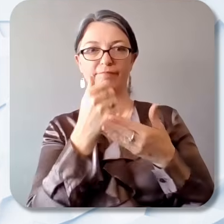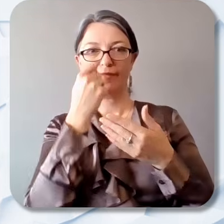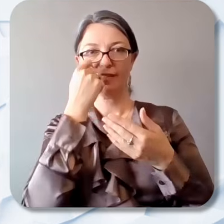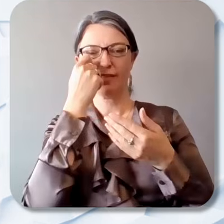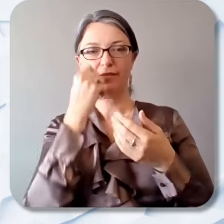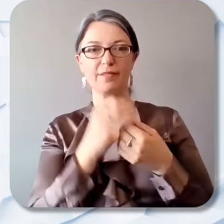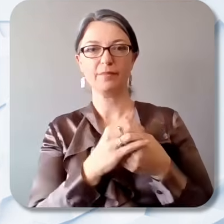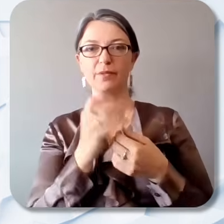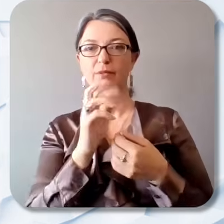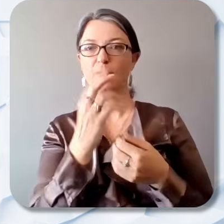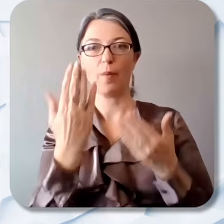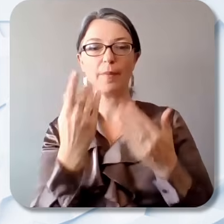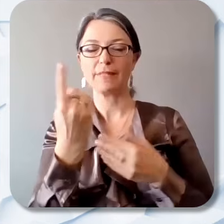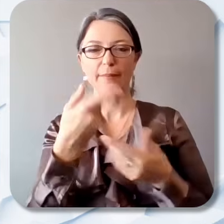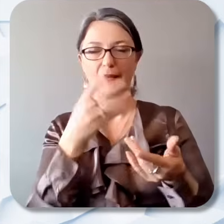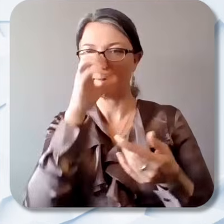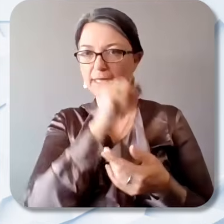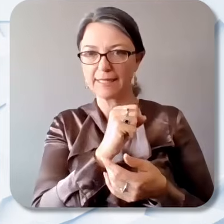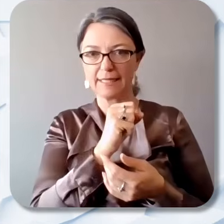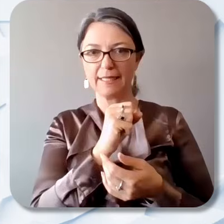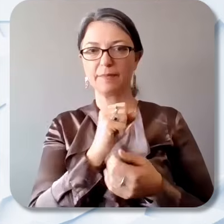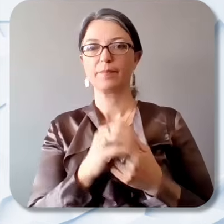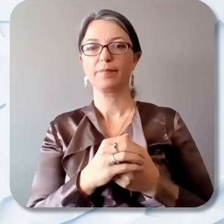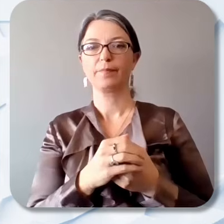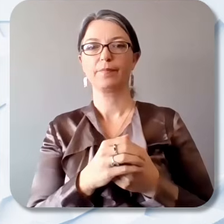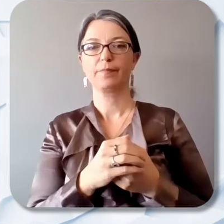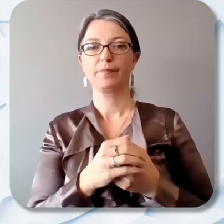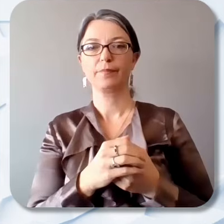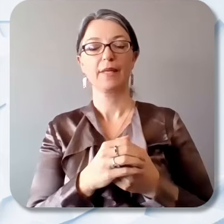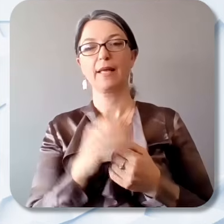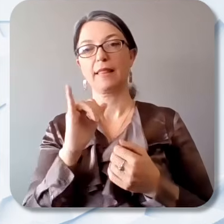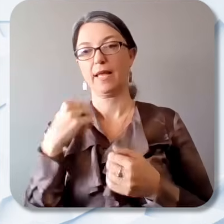But, like Shiyloh was saying, we don't yet know how this is going to look until we see